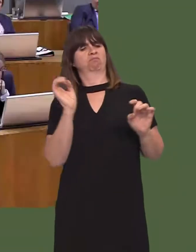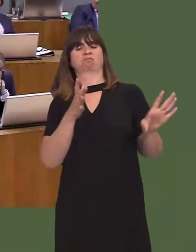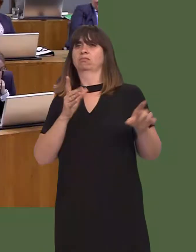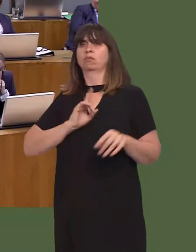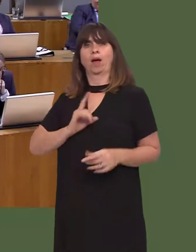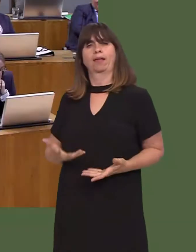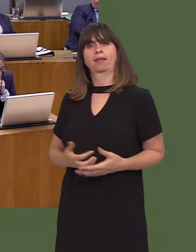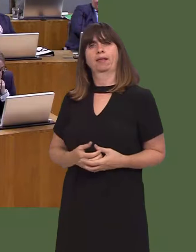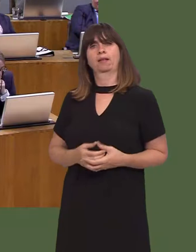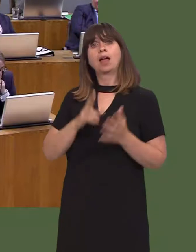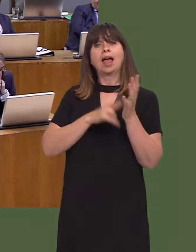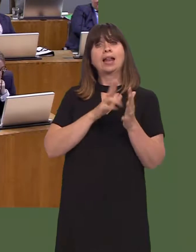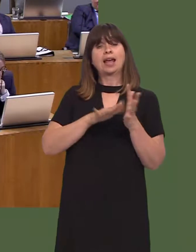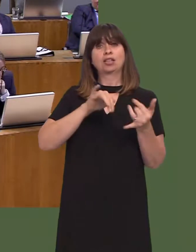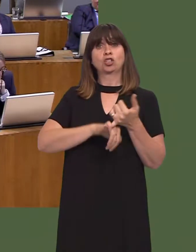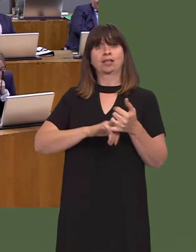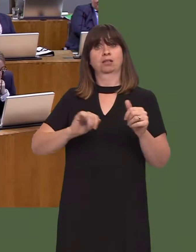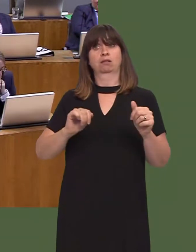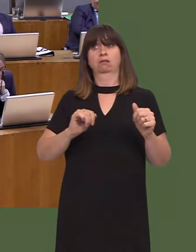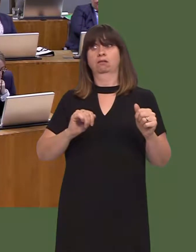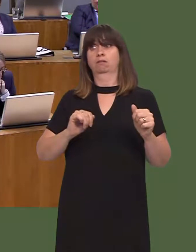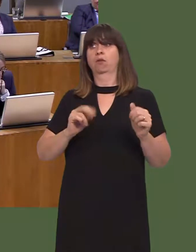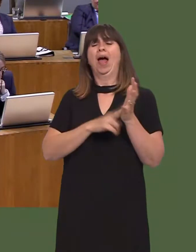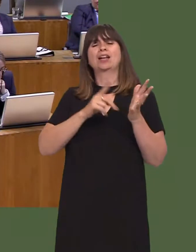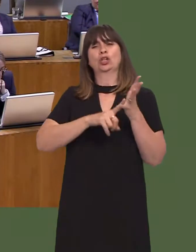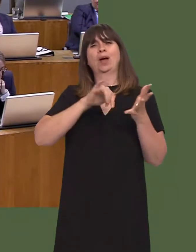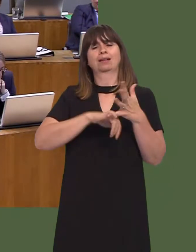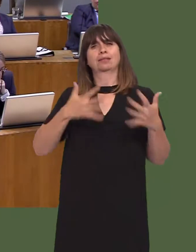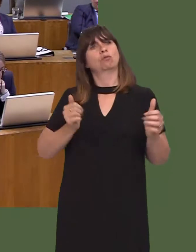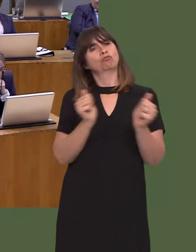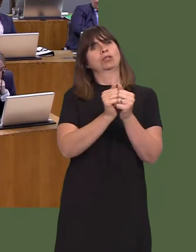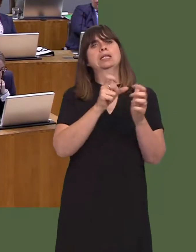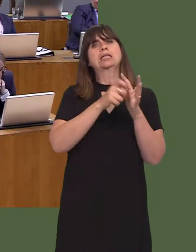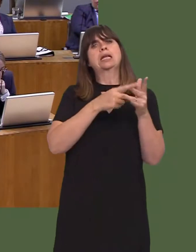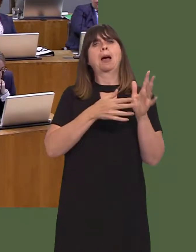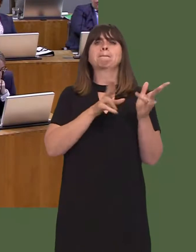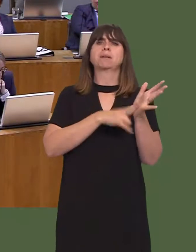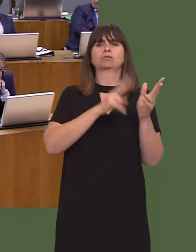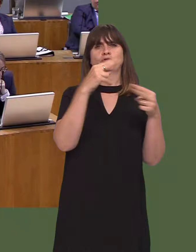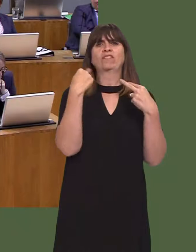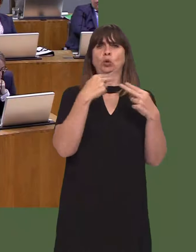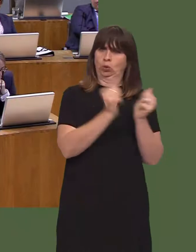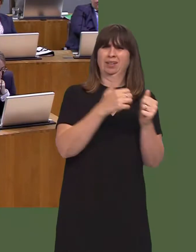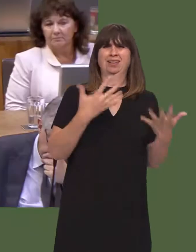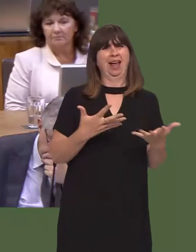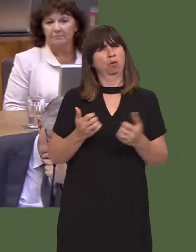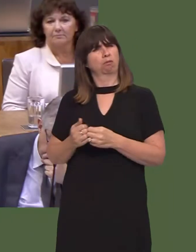Carwyn Jones: Well, the NUS signed up to the Diamond review, so itís surprising that they now say that theyíre not supportive of what is proposed. Of course, they will want to